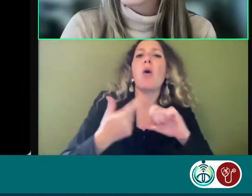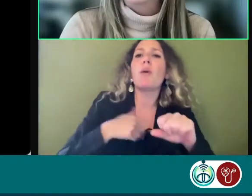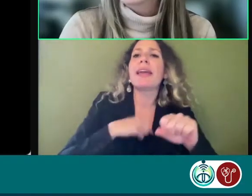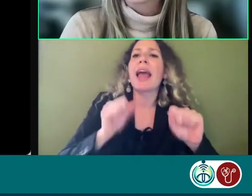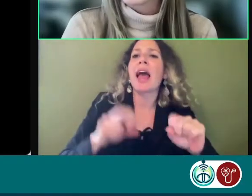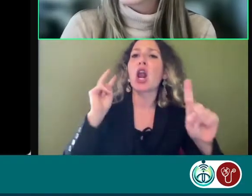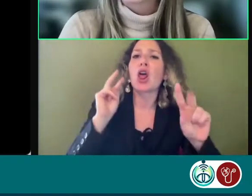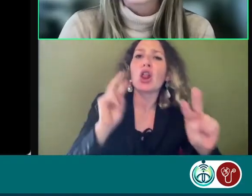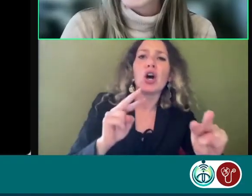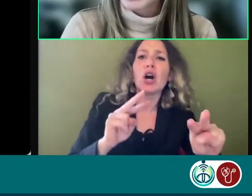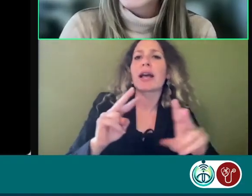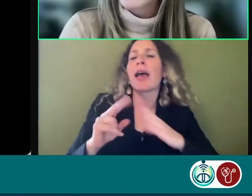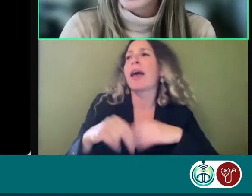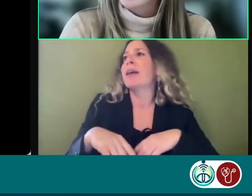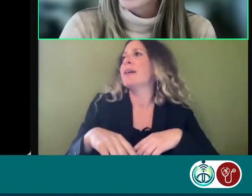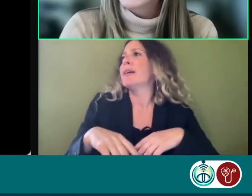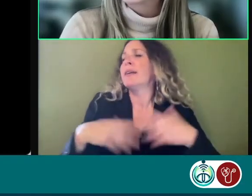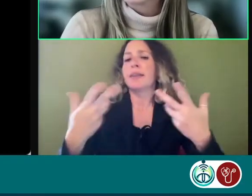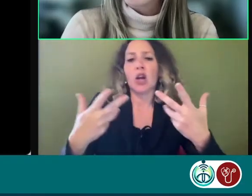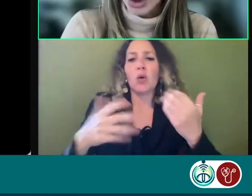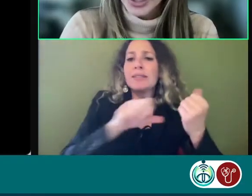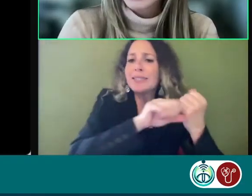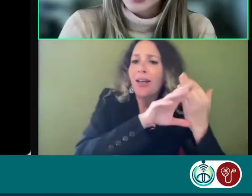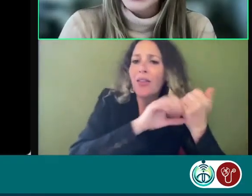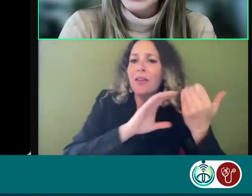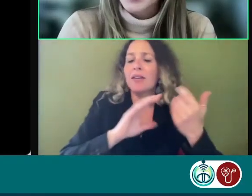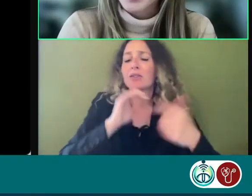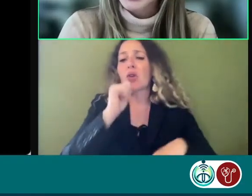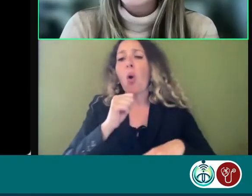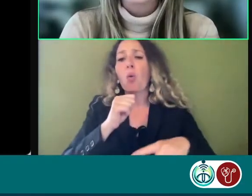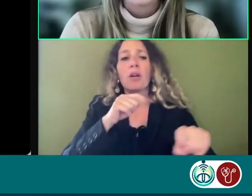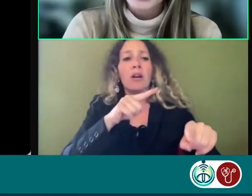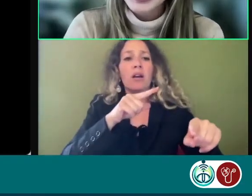that we're not burning that house down either. But we're actually working all together, community